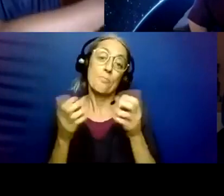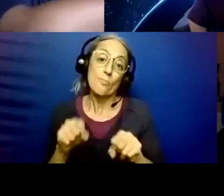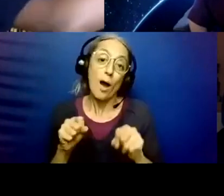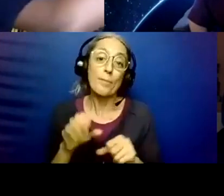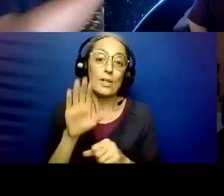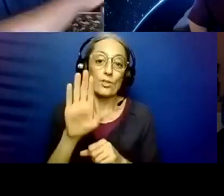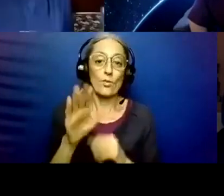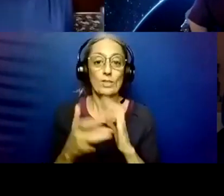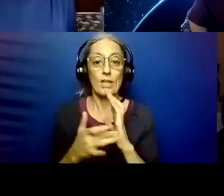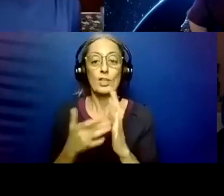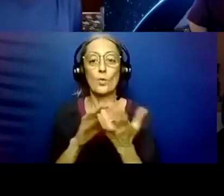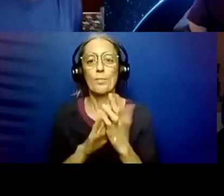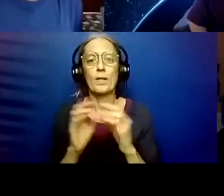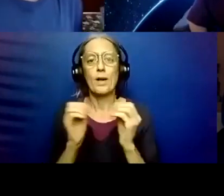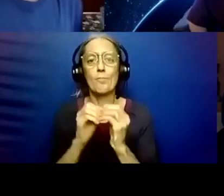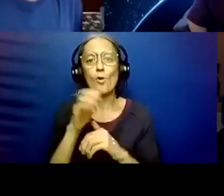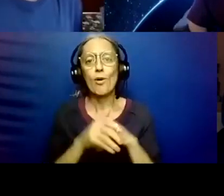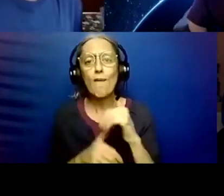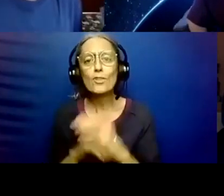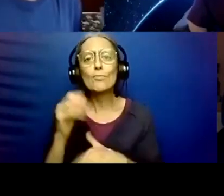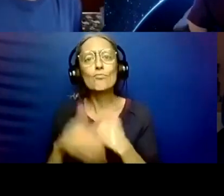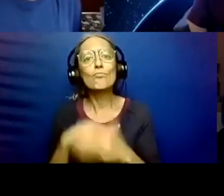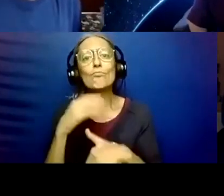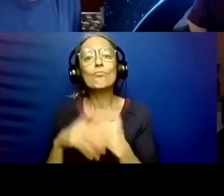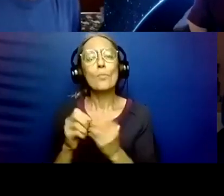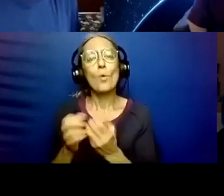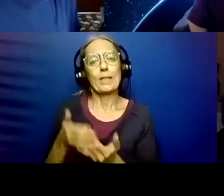how to use the technology.